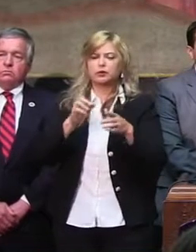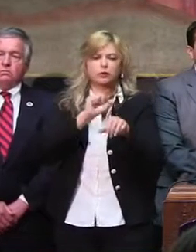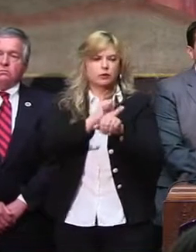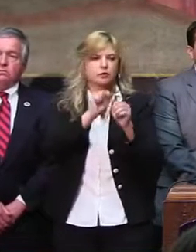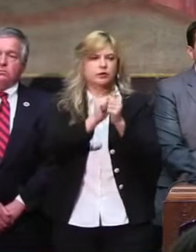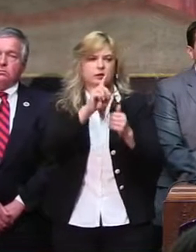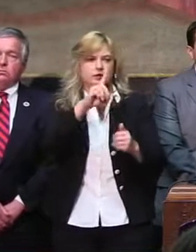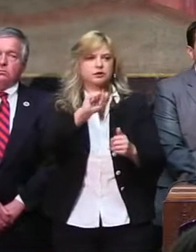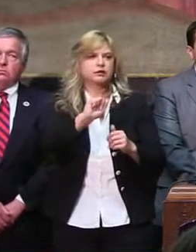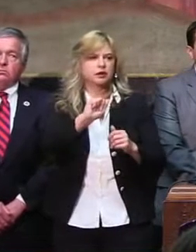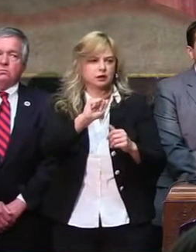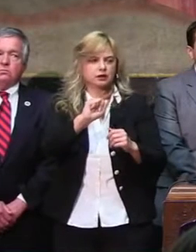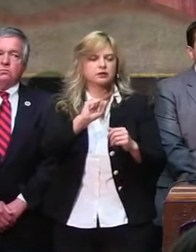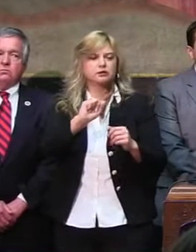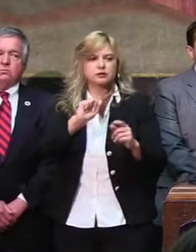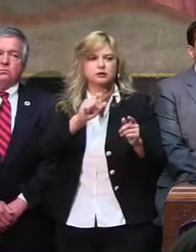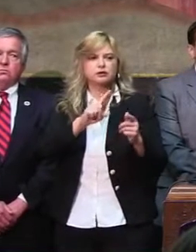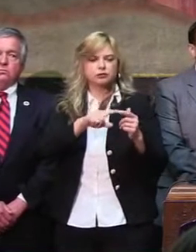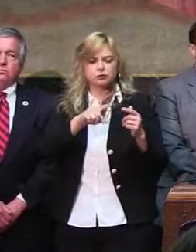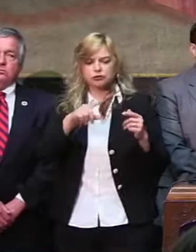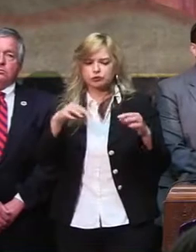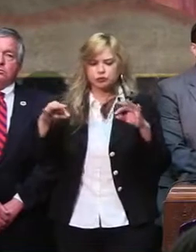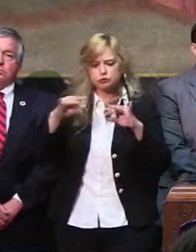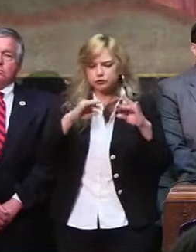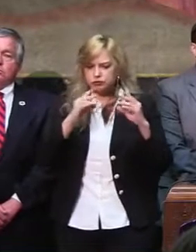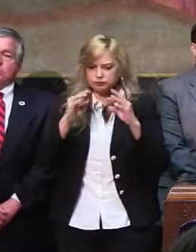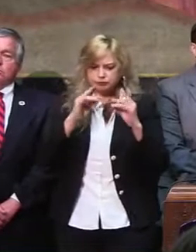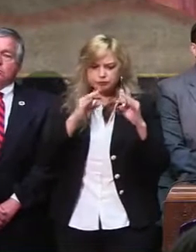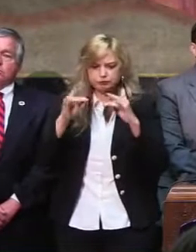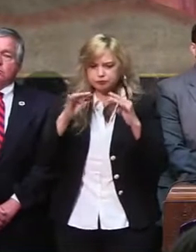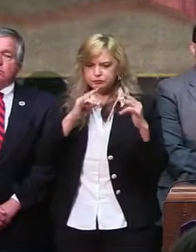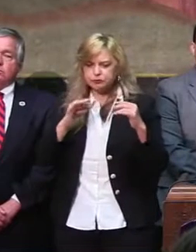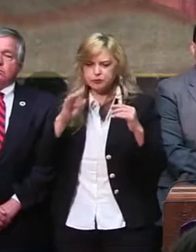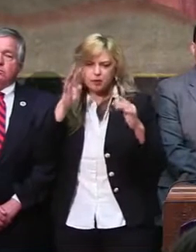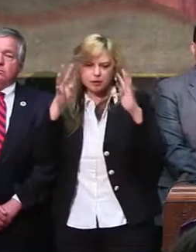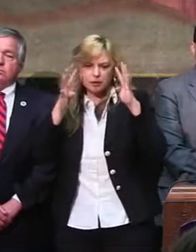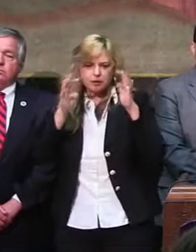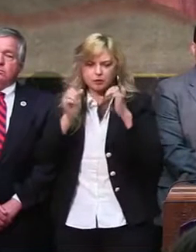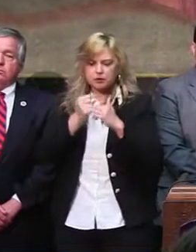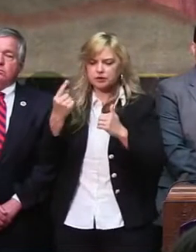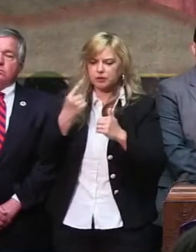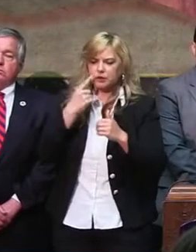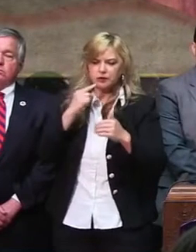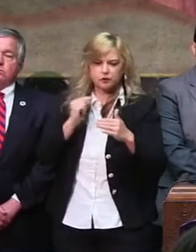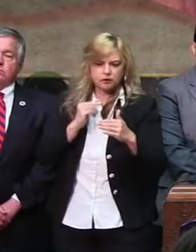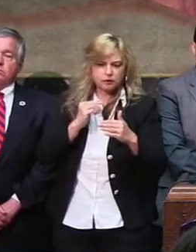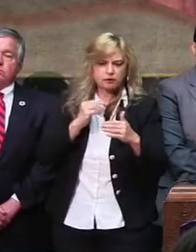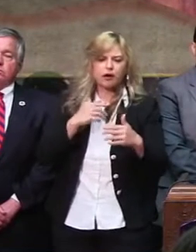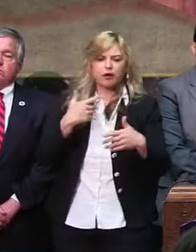to come up with something that we can make progress on and that protects the